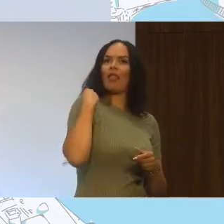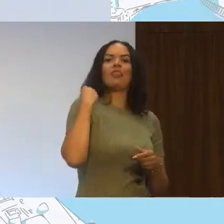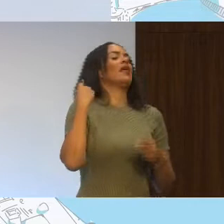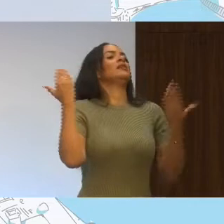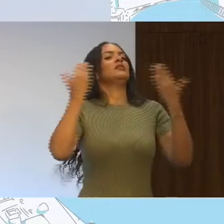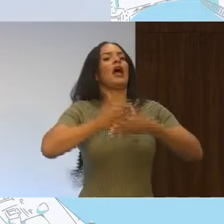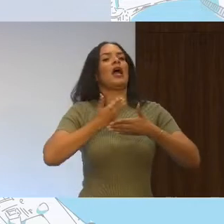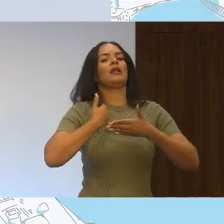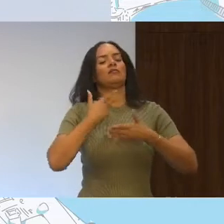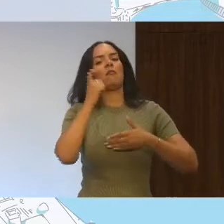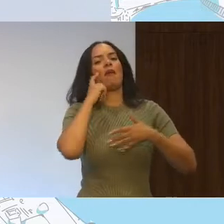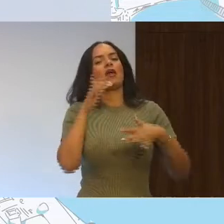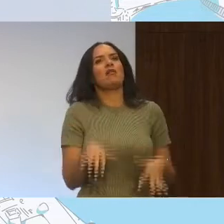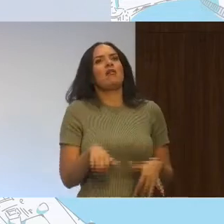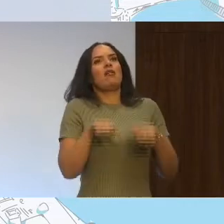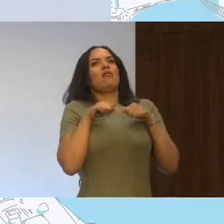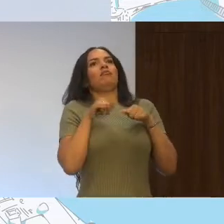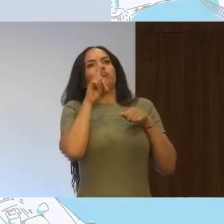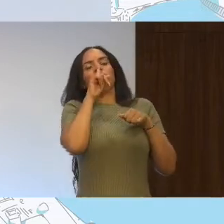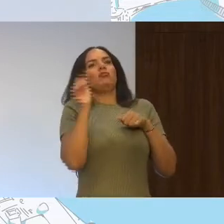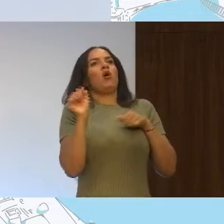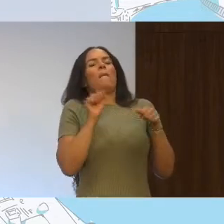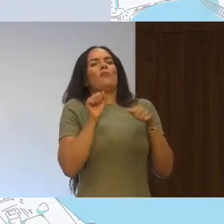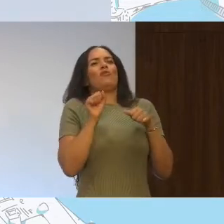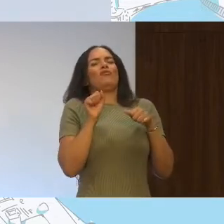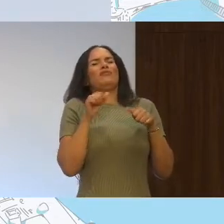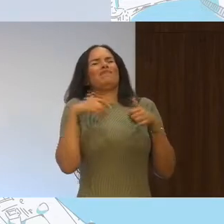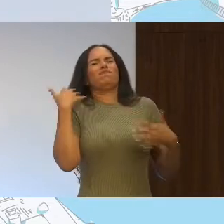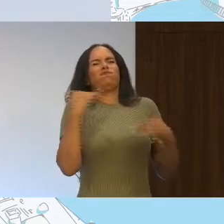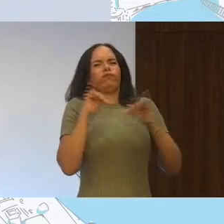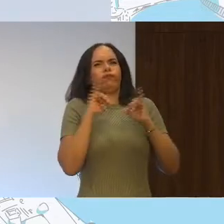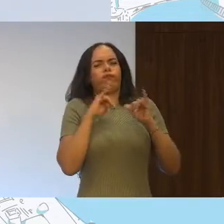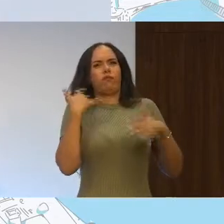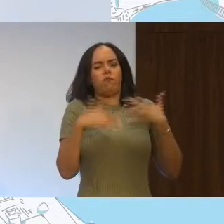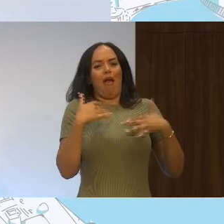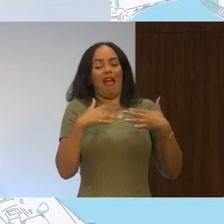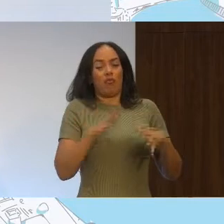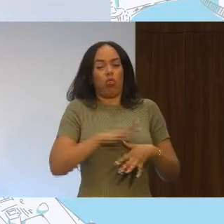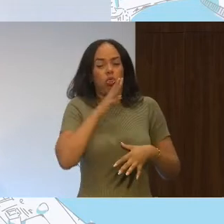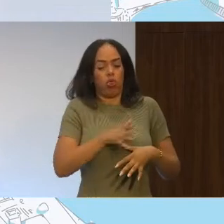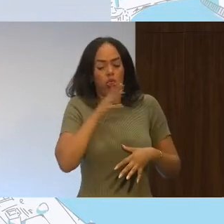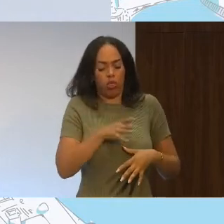in the 72nd hour of severe pain and vomiting. The question How would you rate your pain?